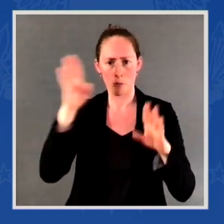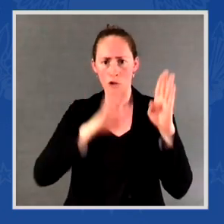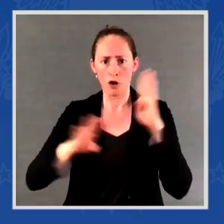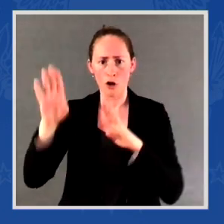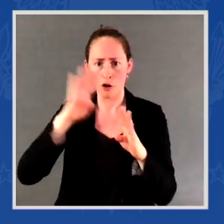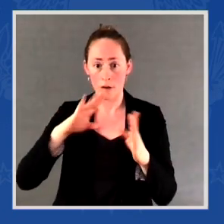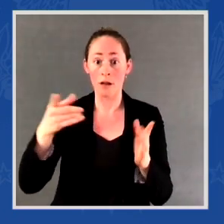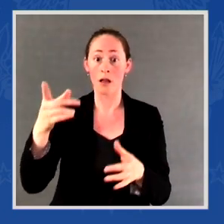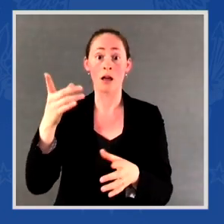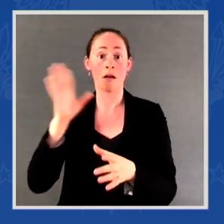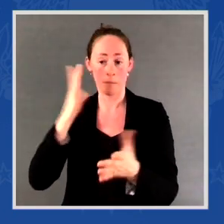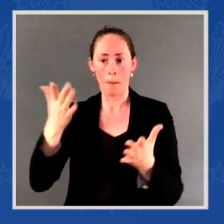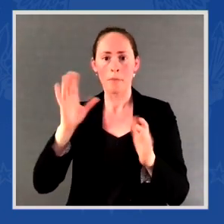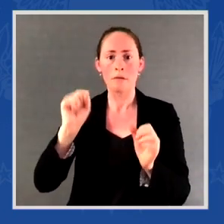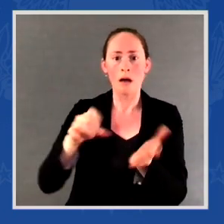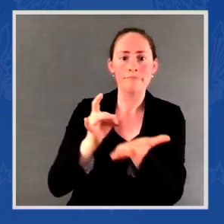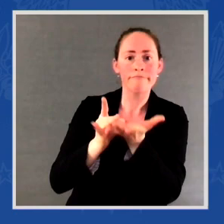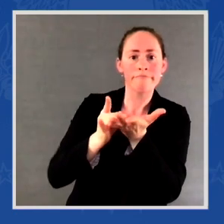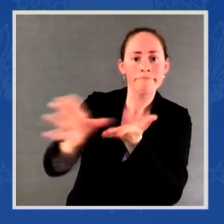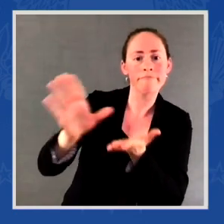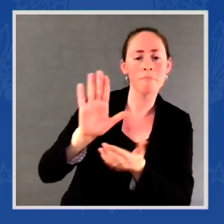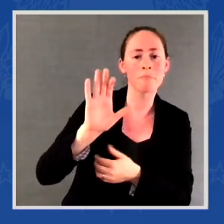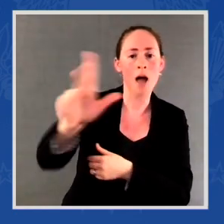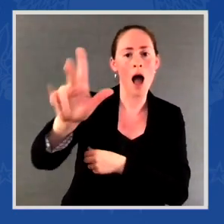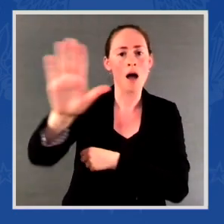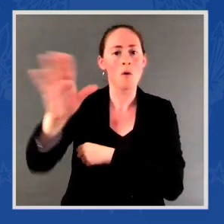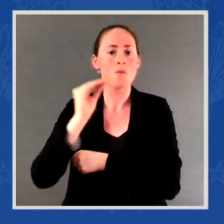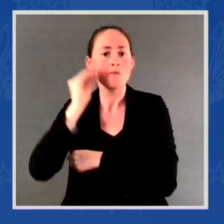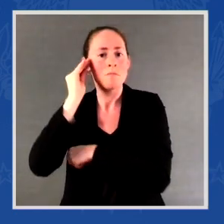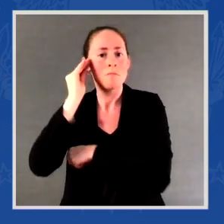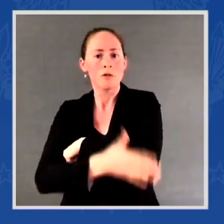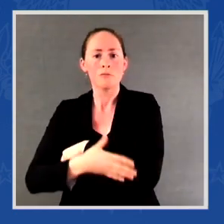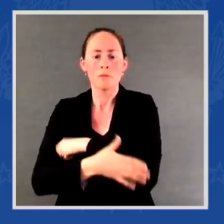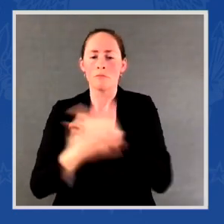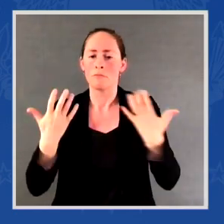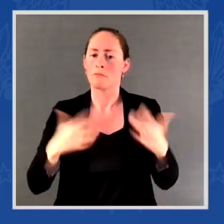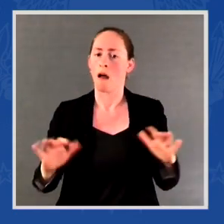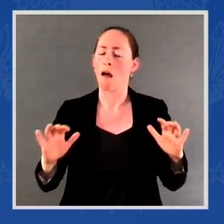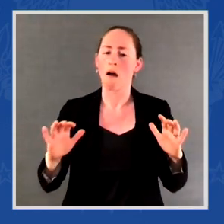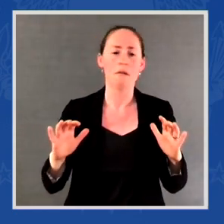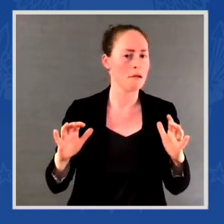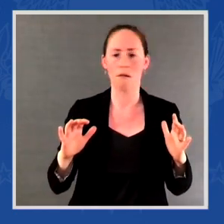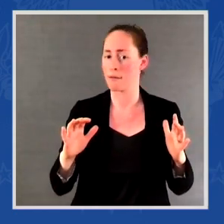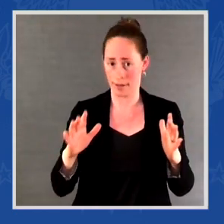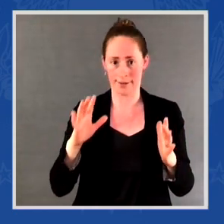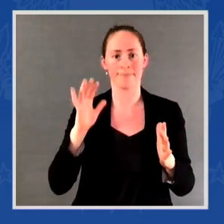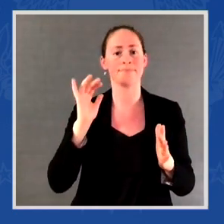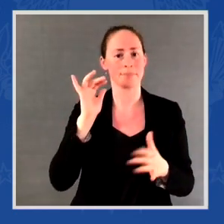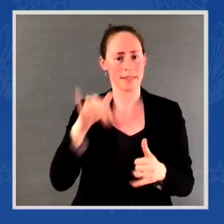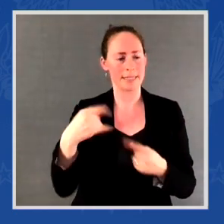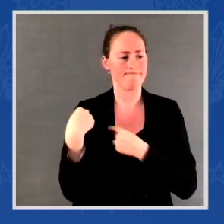So, look, from day one, something that Governor Cooper has been totally focused on